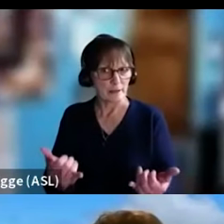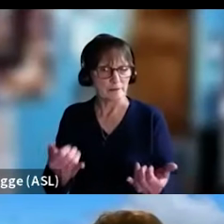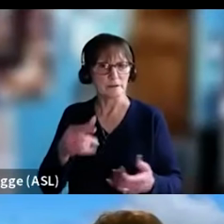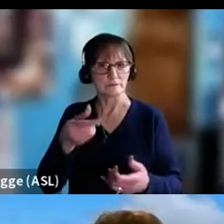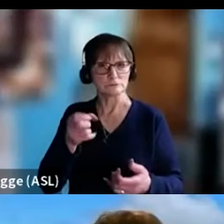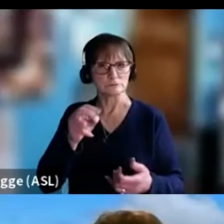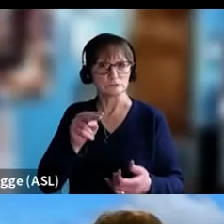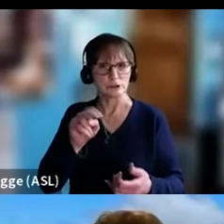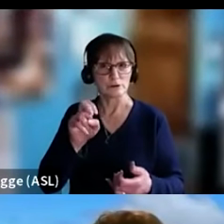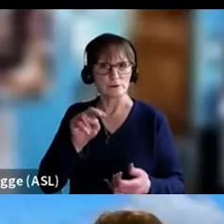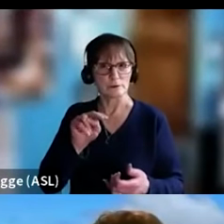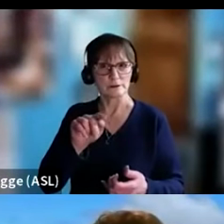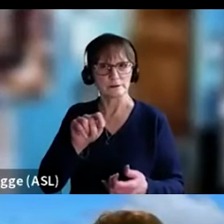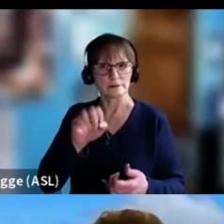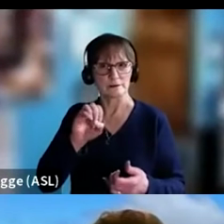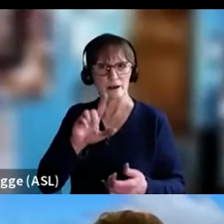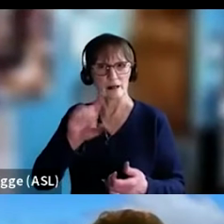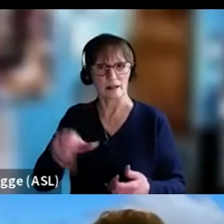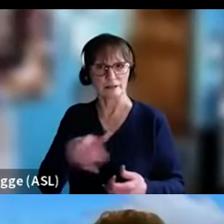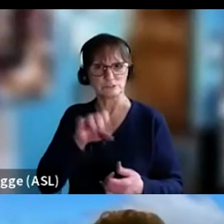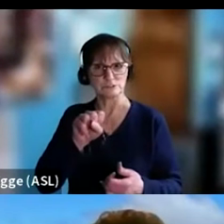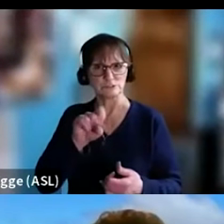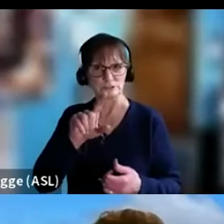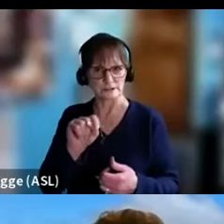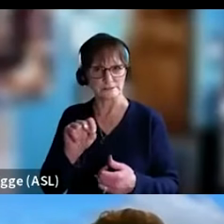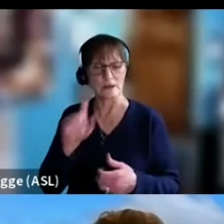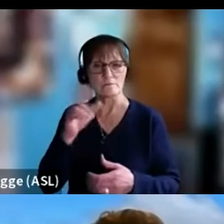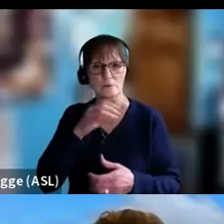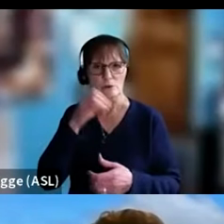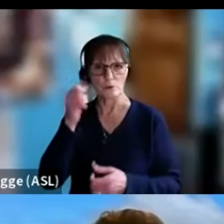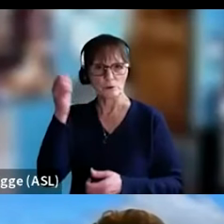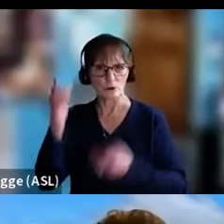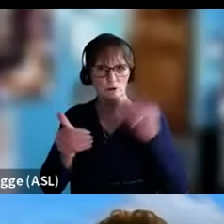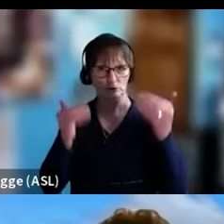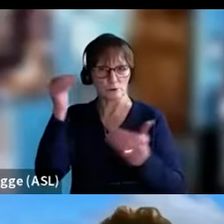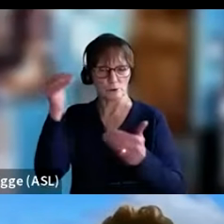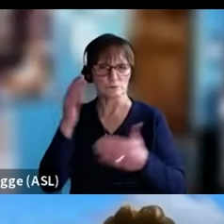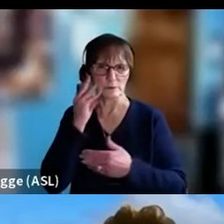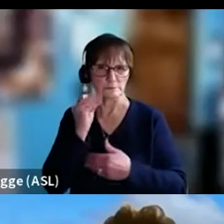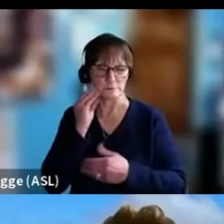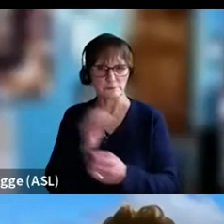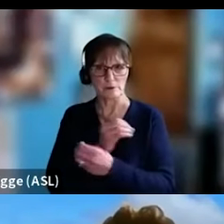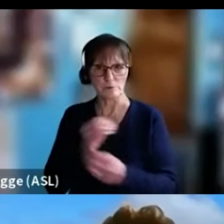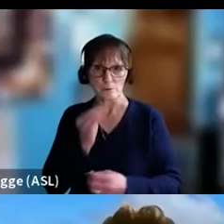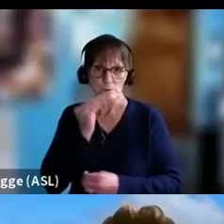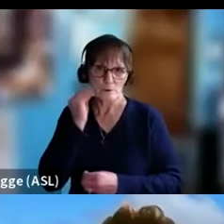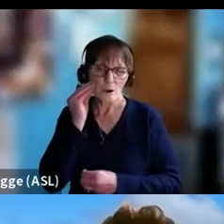so really looking at the social experiences of older adults, their experiences of homelessness and housing insecurity